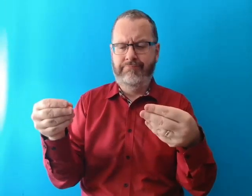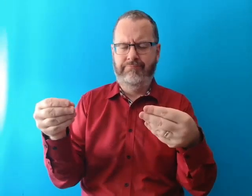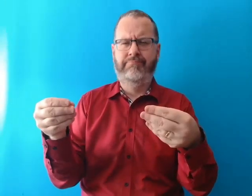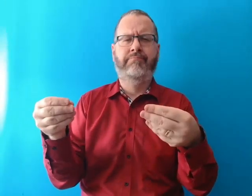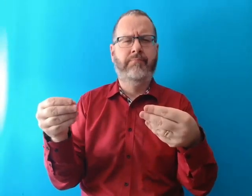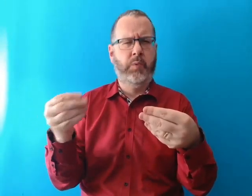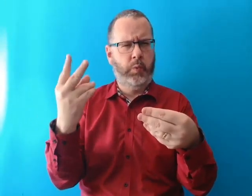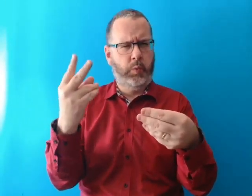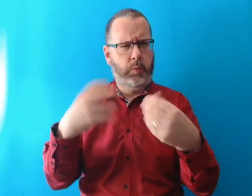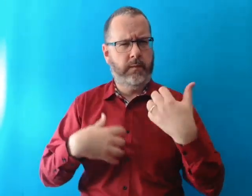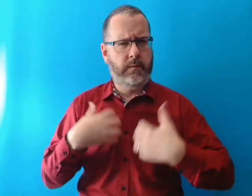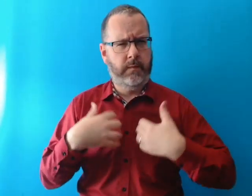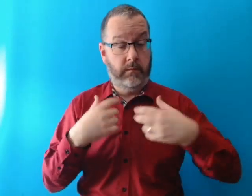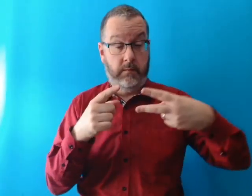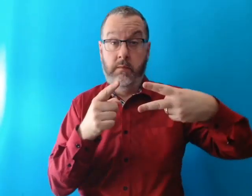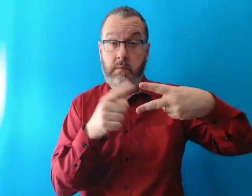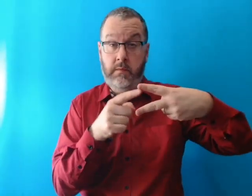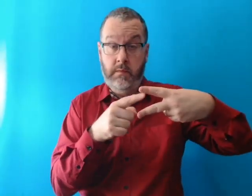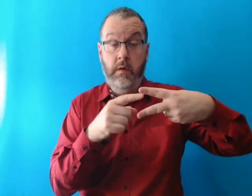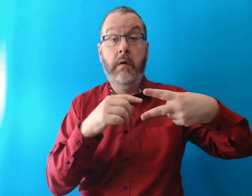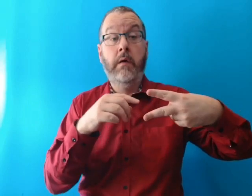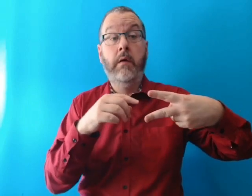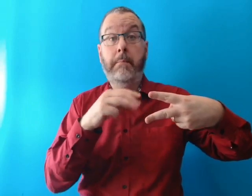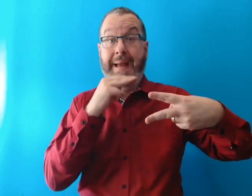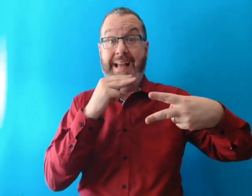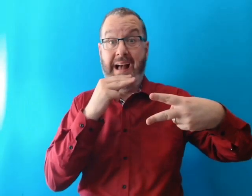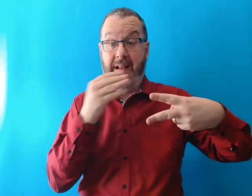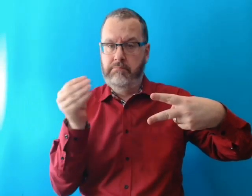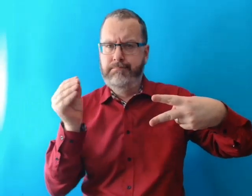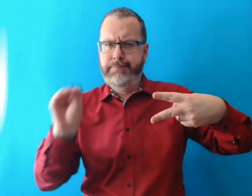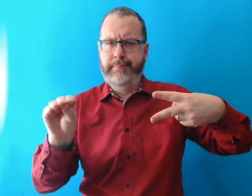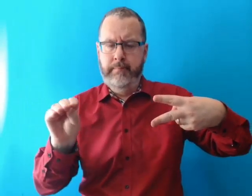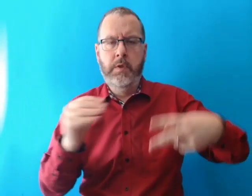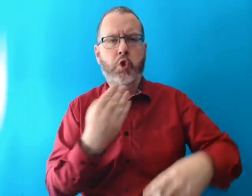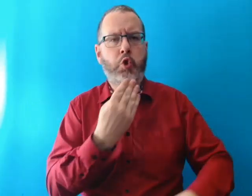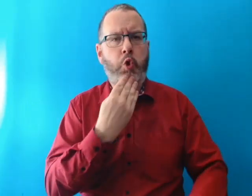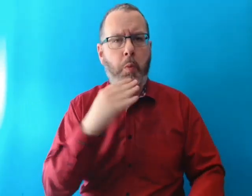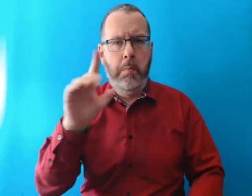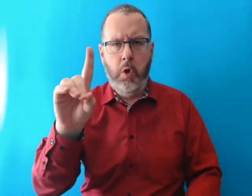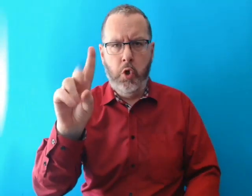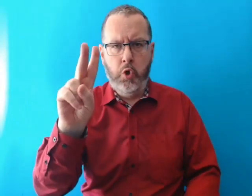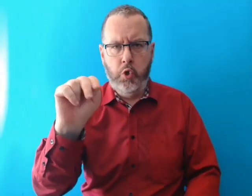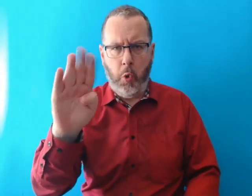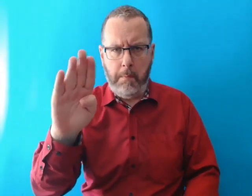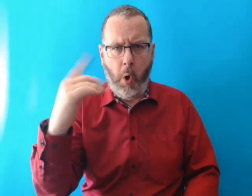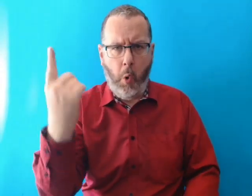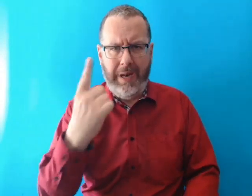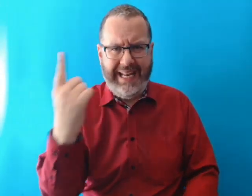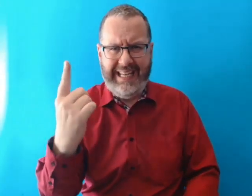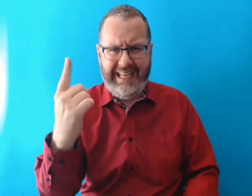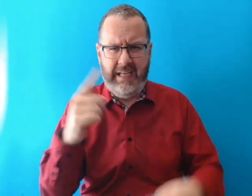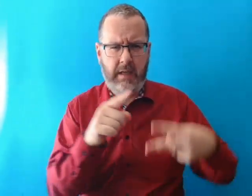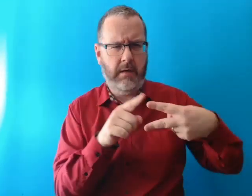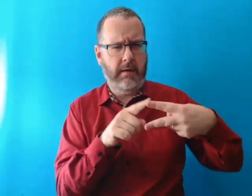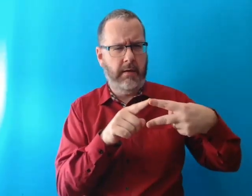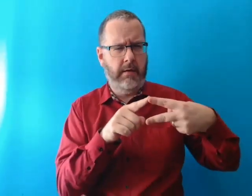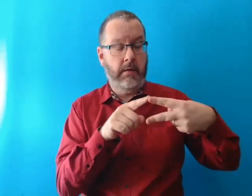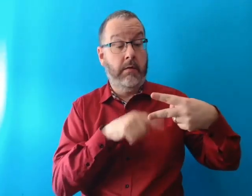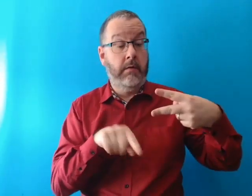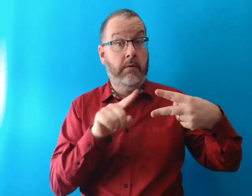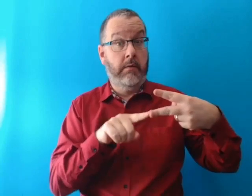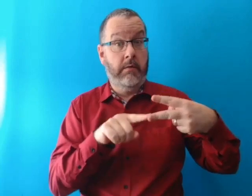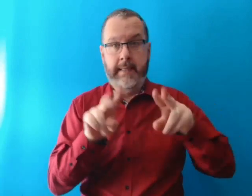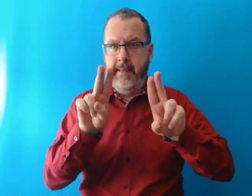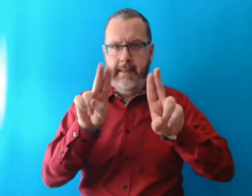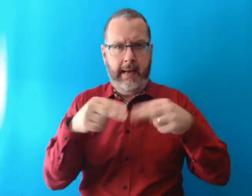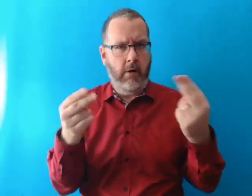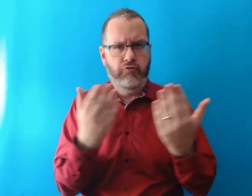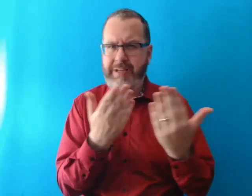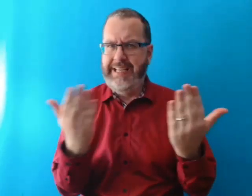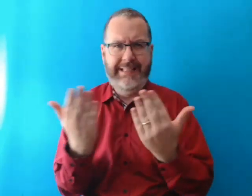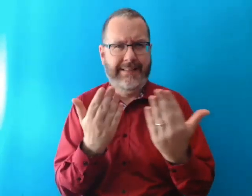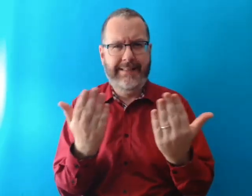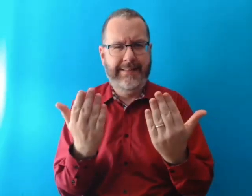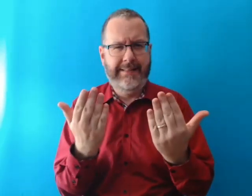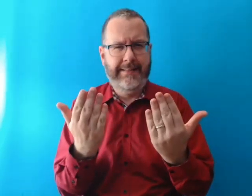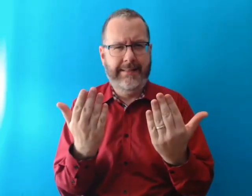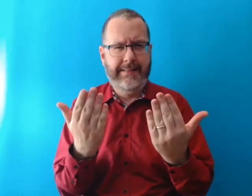Firstly, Mike is described as ‘dumb only’, and also, that he cannot read.